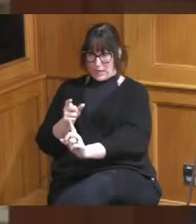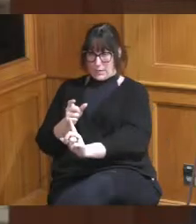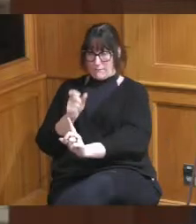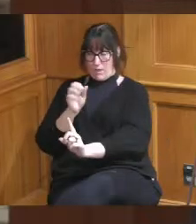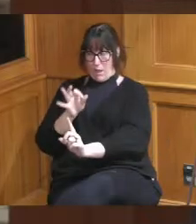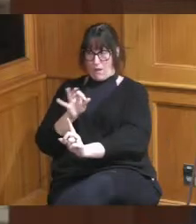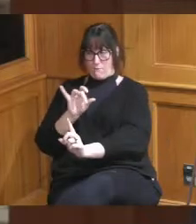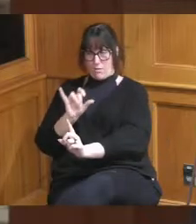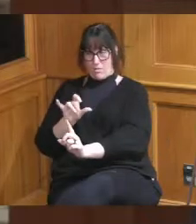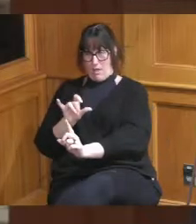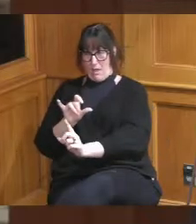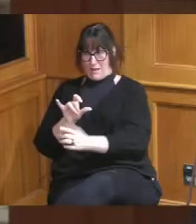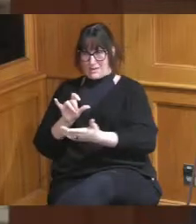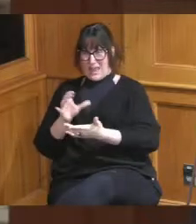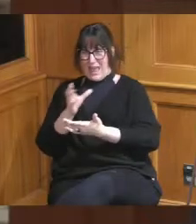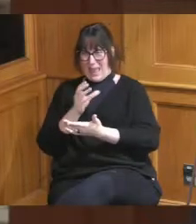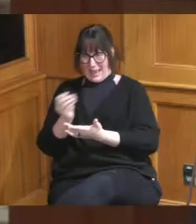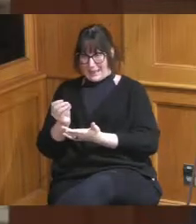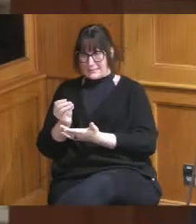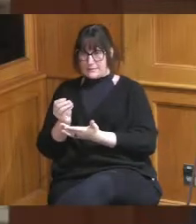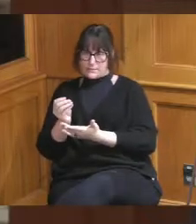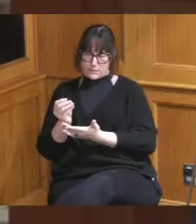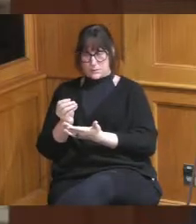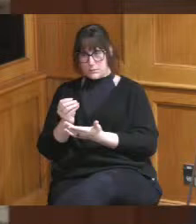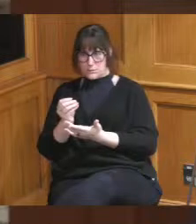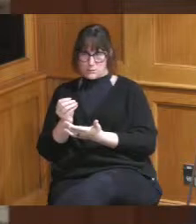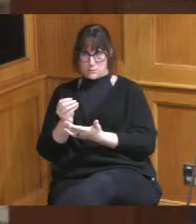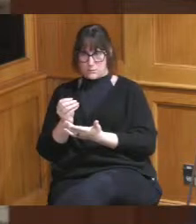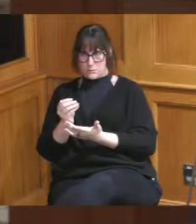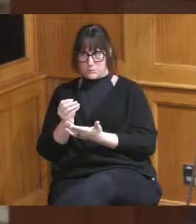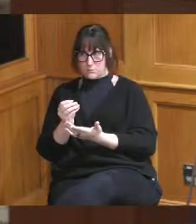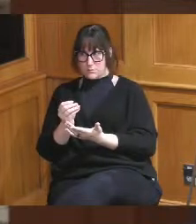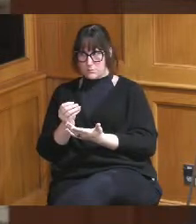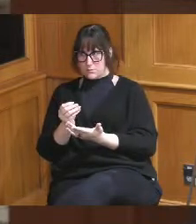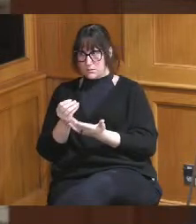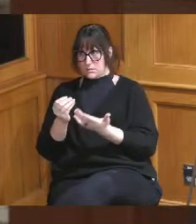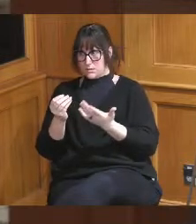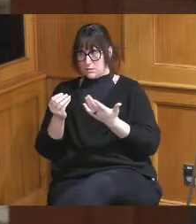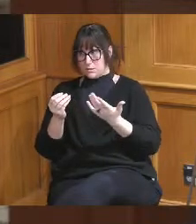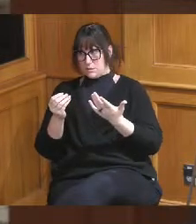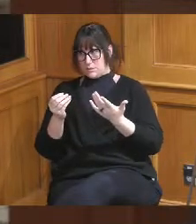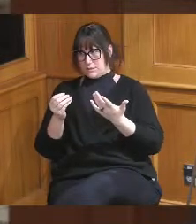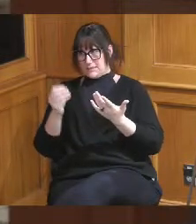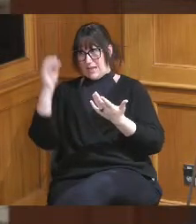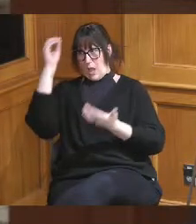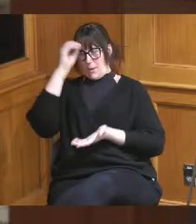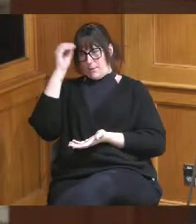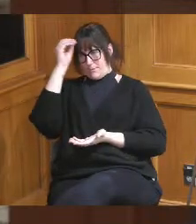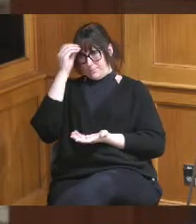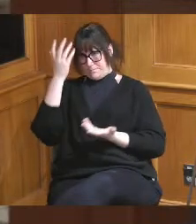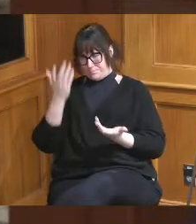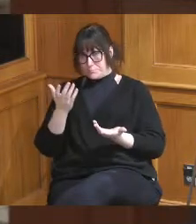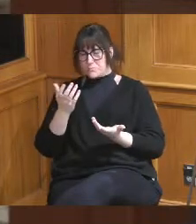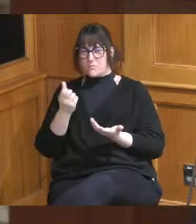as well as the subjective so those conversations would definitely take place to ensure that they